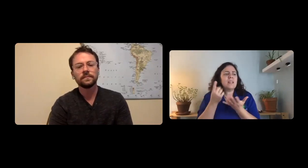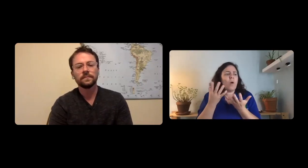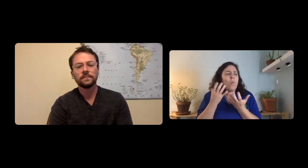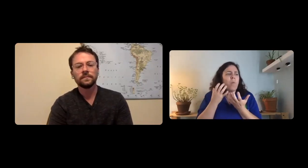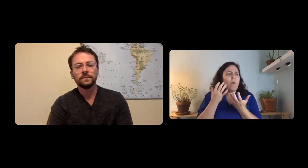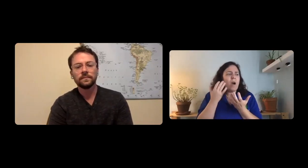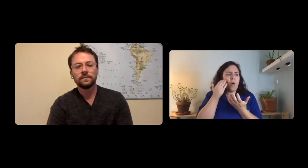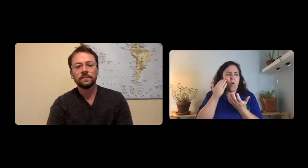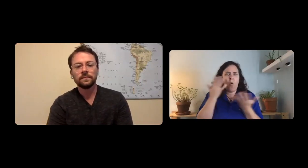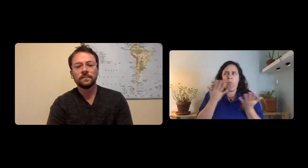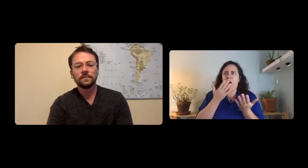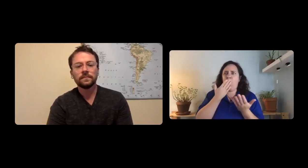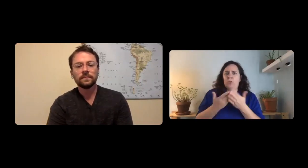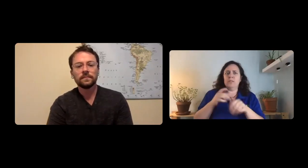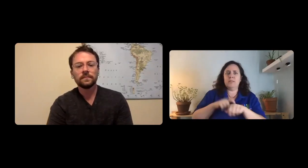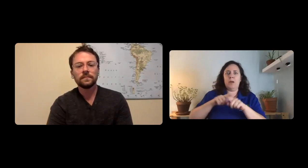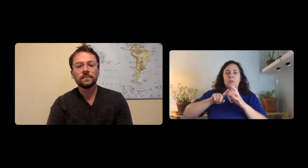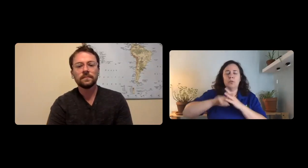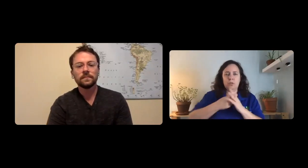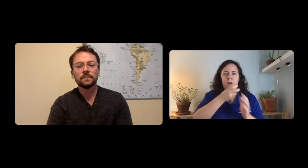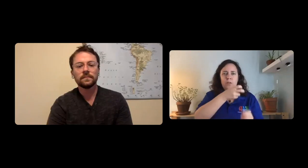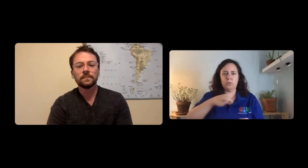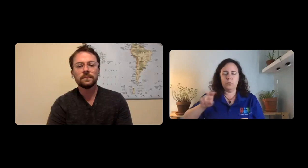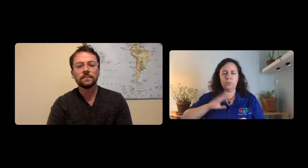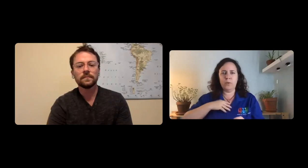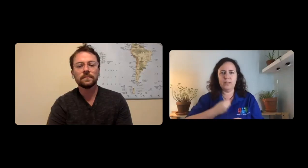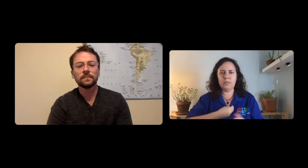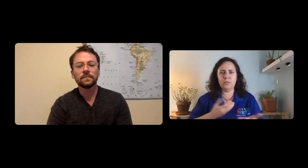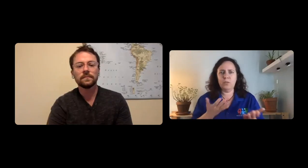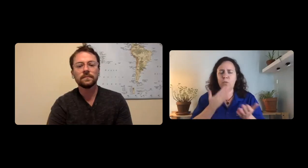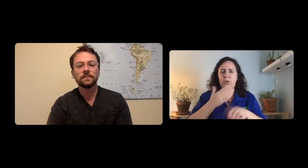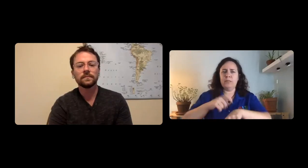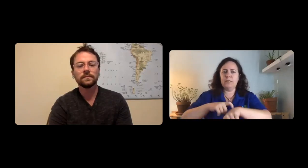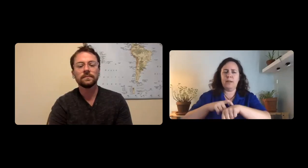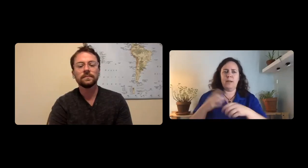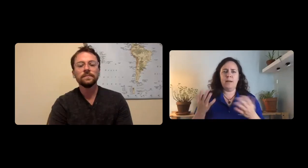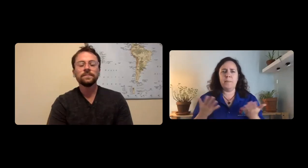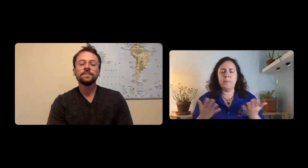> So perhaps the pronoun is relevant but the rest is just out of curiosity.